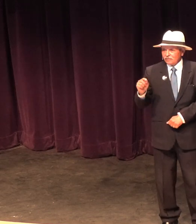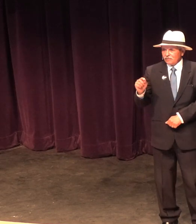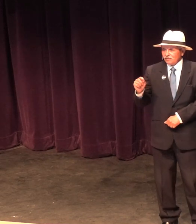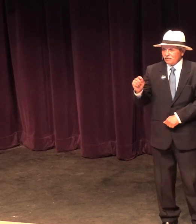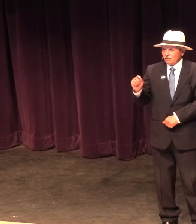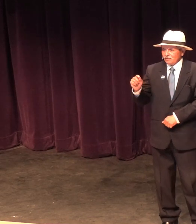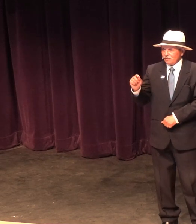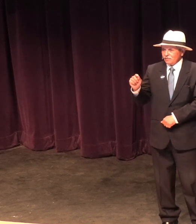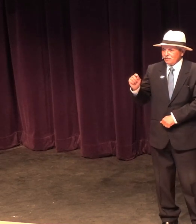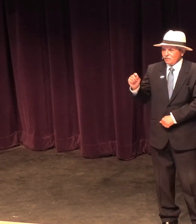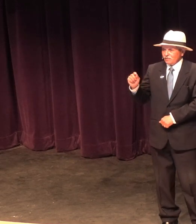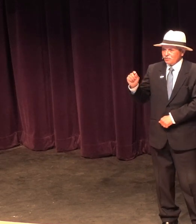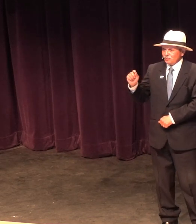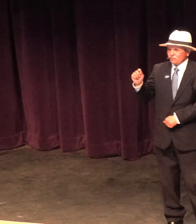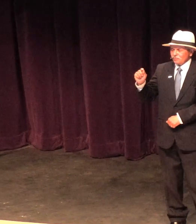But if you don't watch it, it can